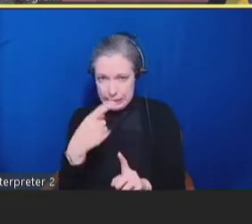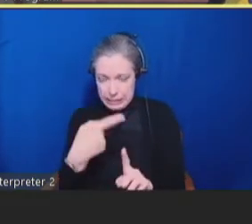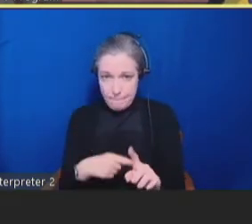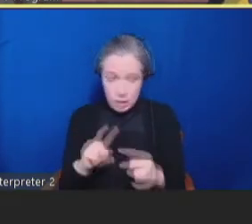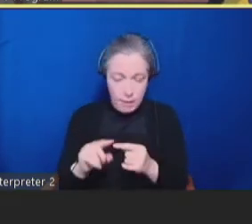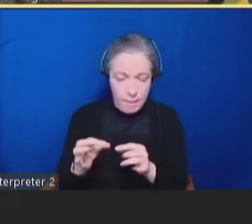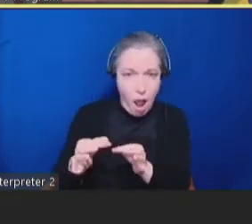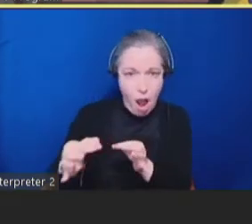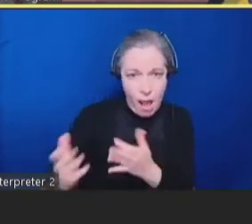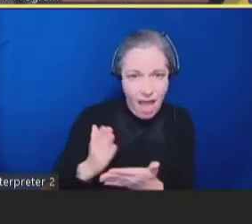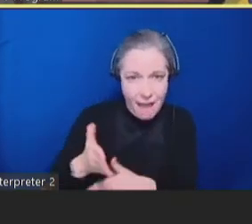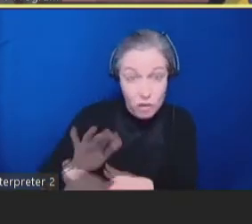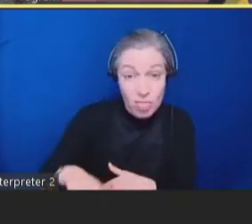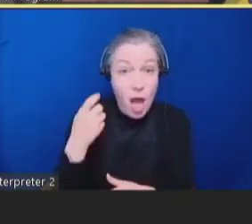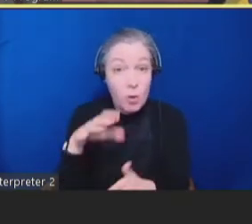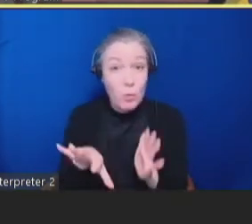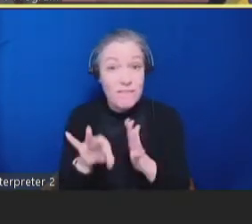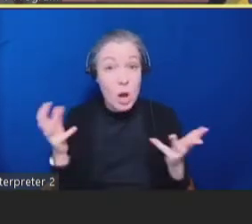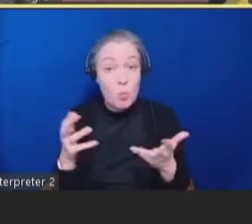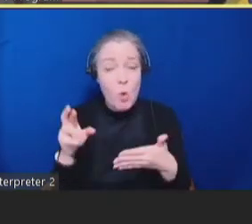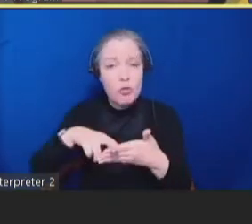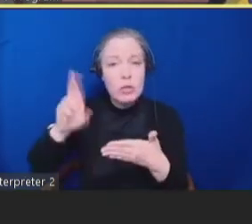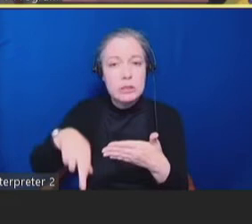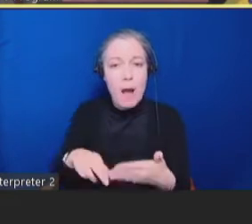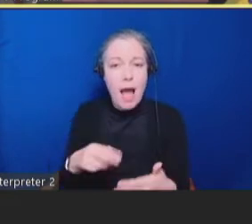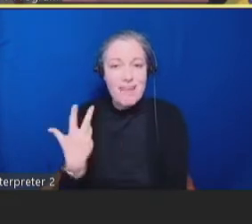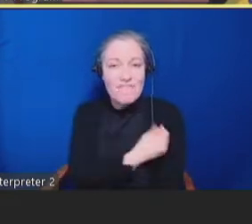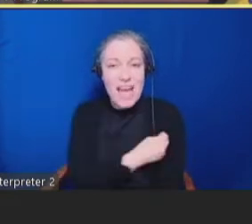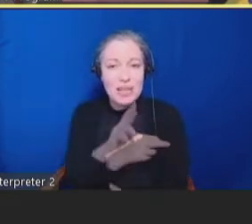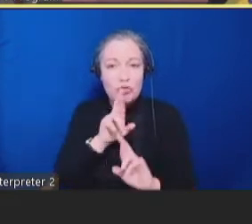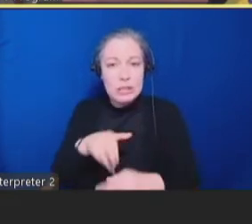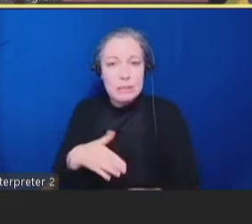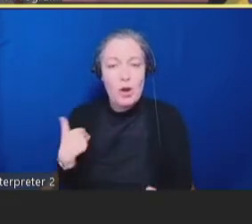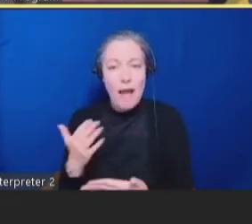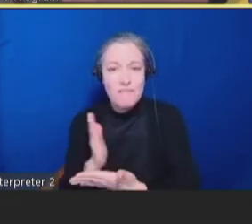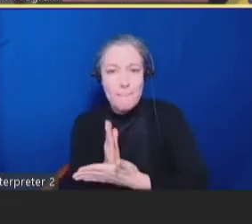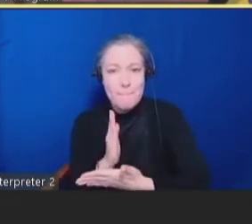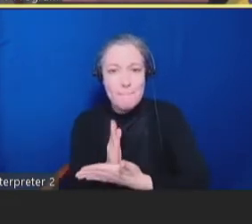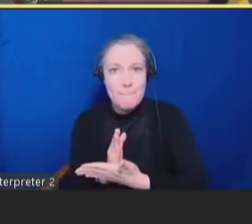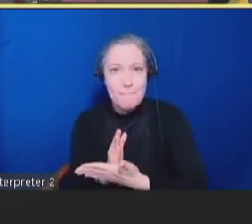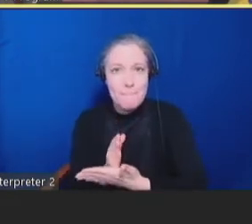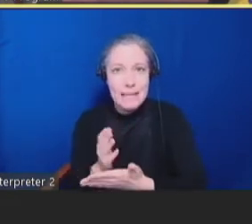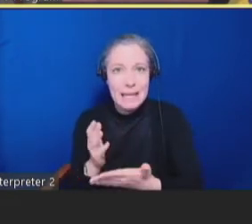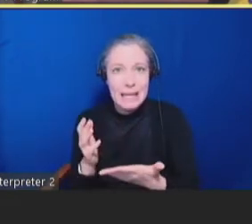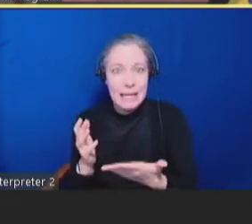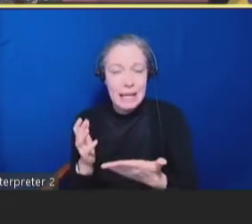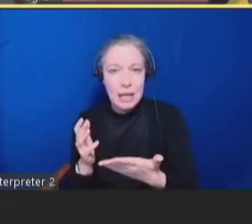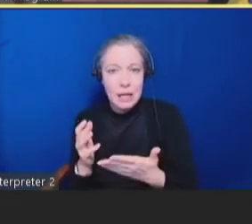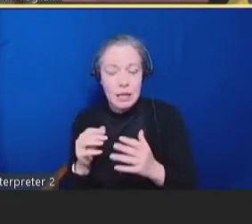vaccine responders have a median recurrence-free survival that's not reached compared to vaccine